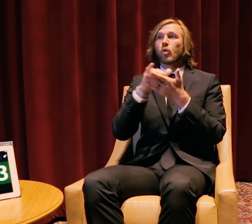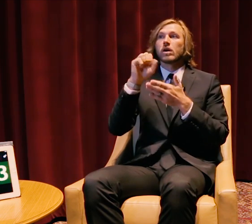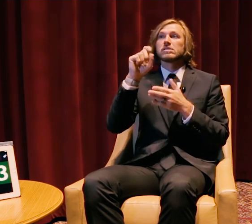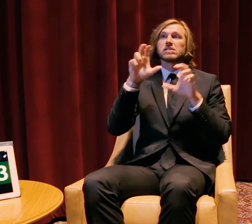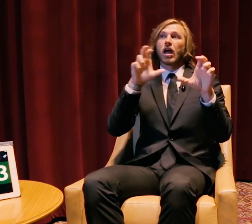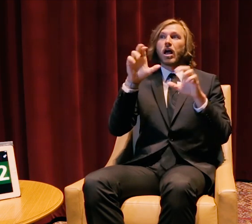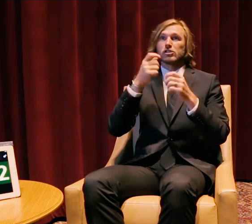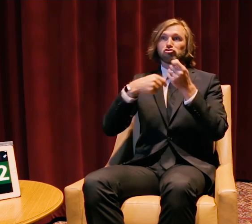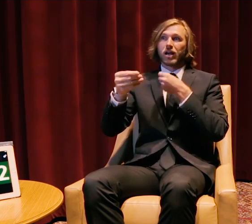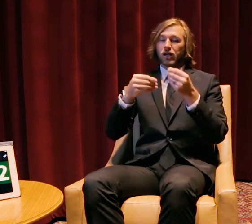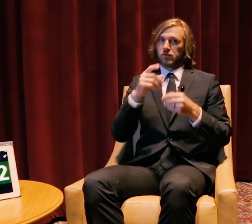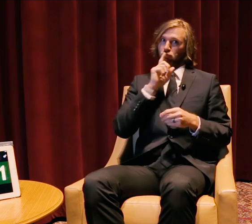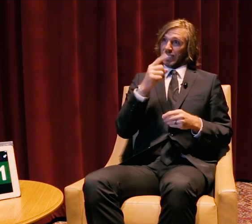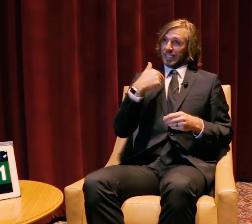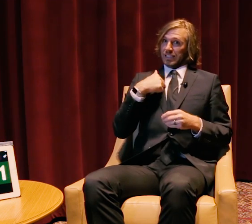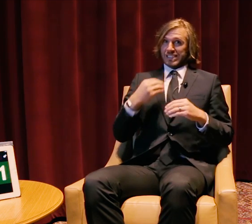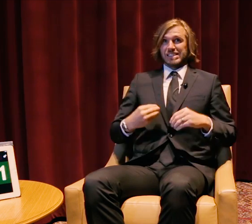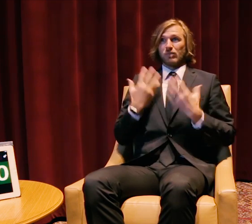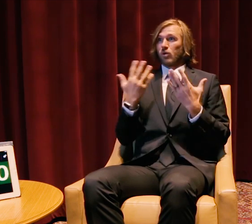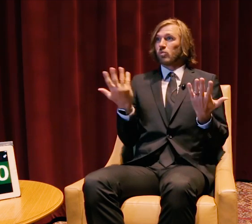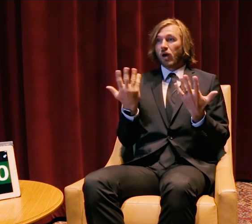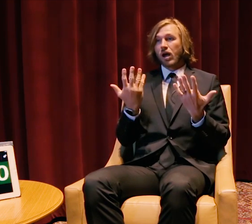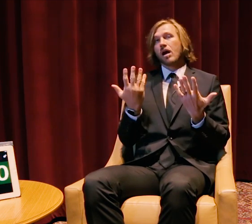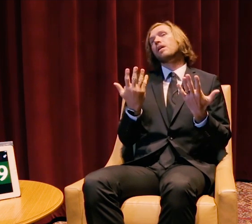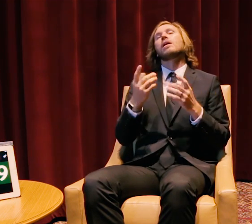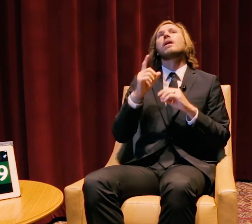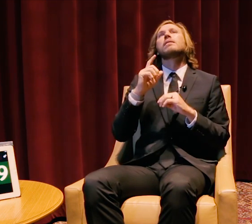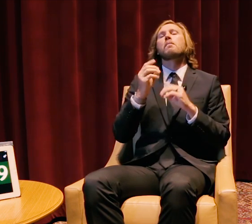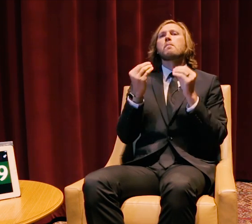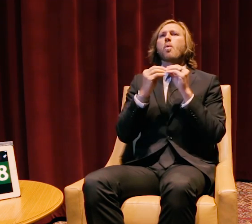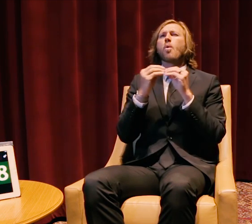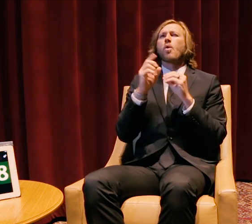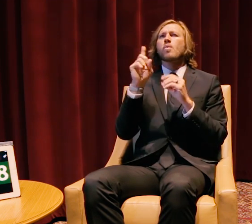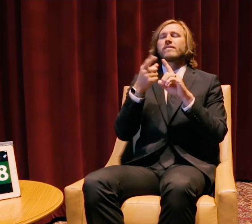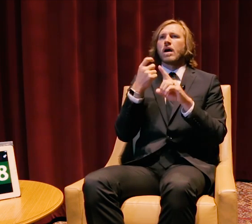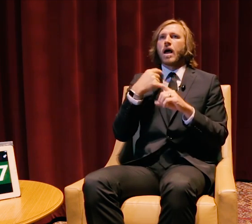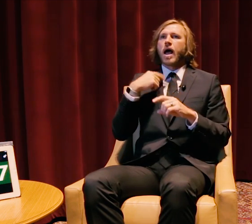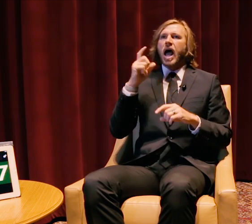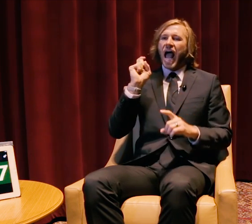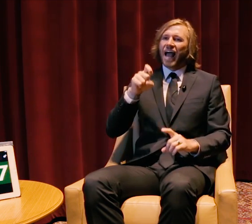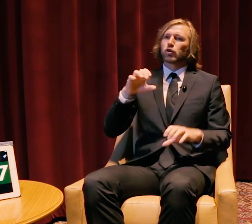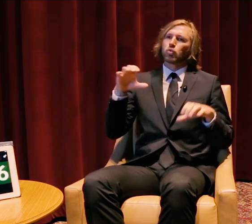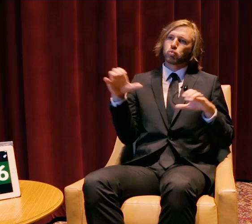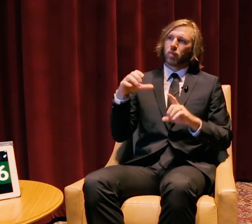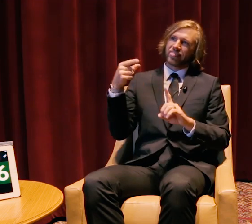And so here I am, and, literally, the inspiration came more from, I need to do this.